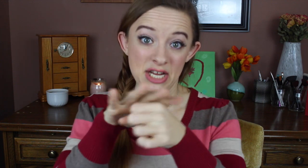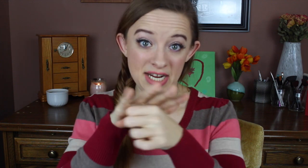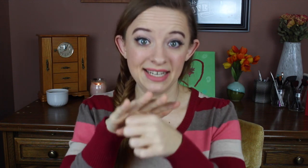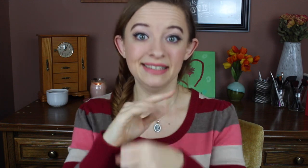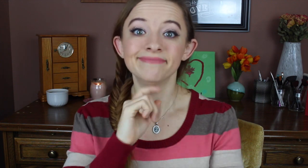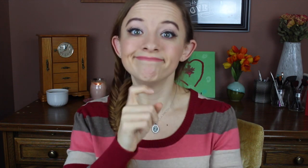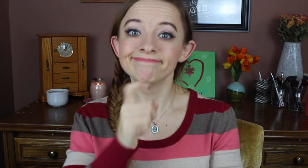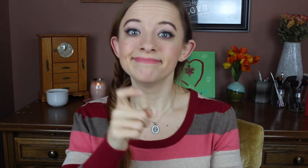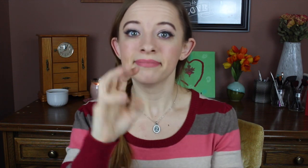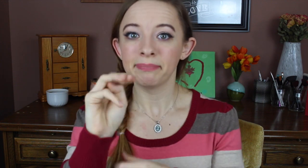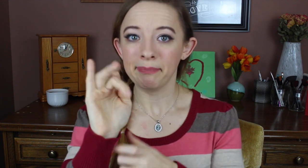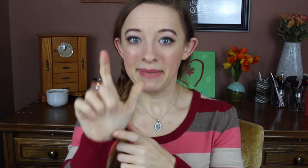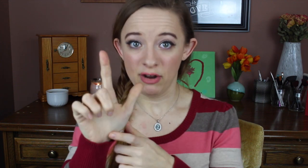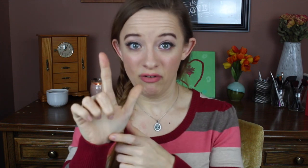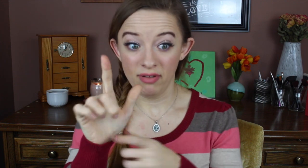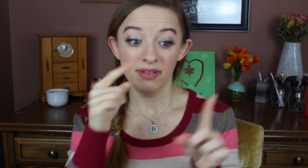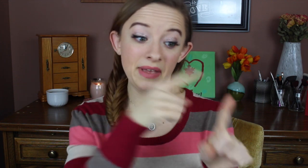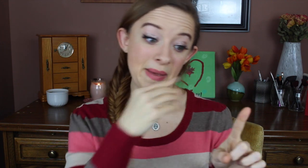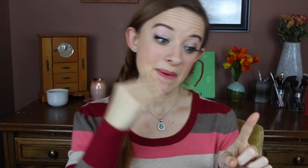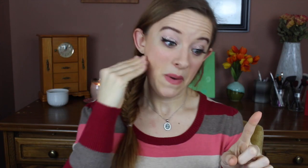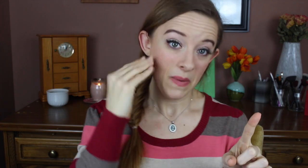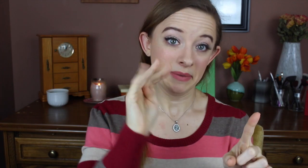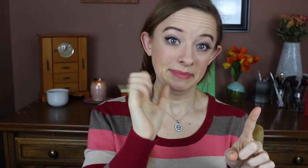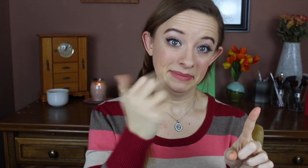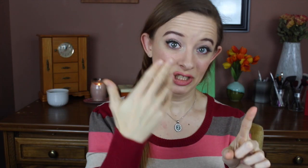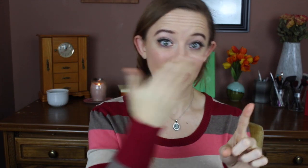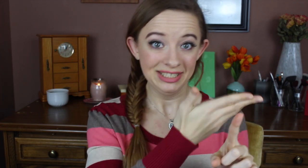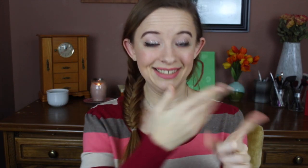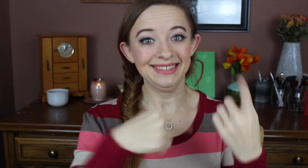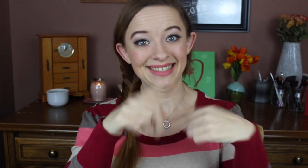So here in New York in this specific area, that sign is "metal" and in my home area